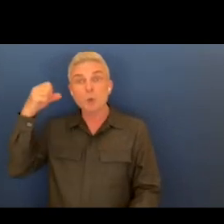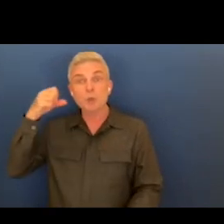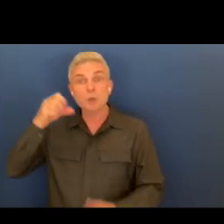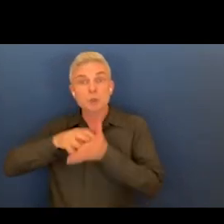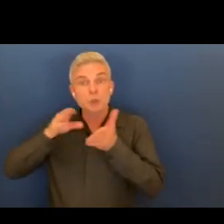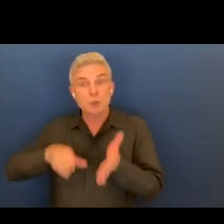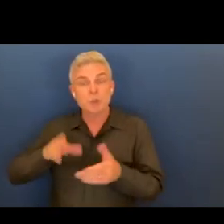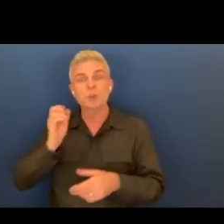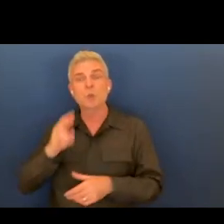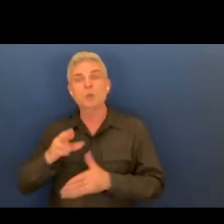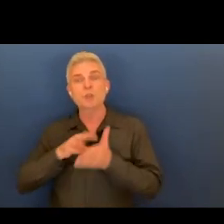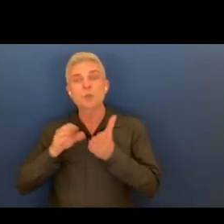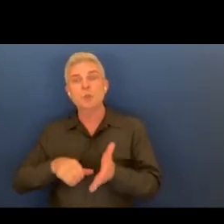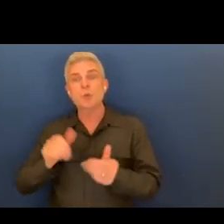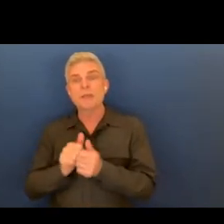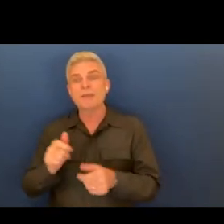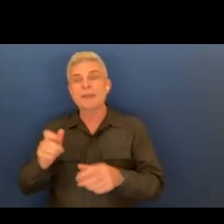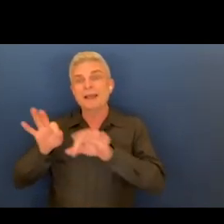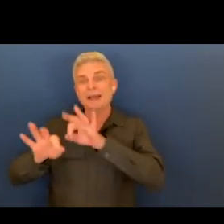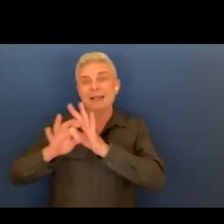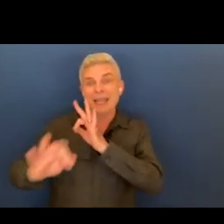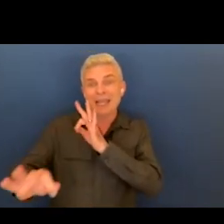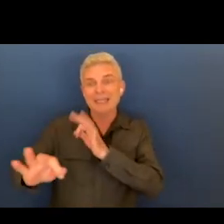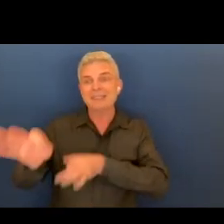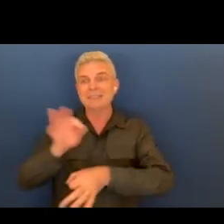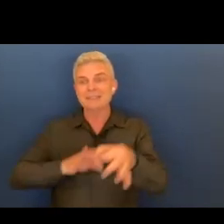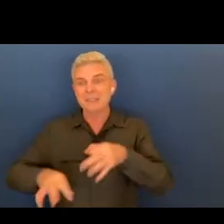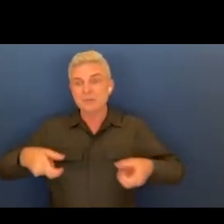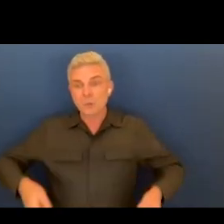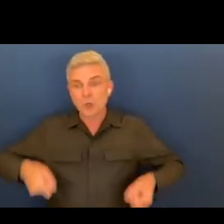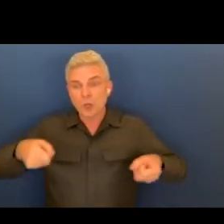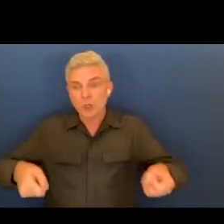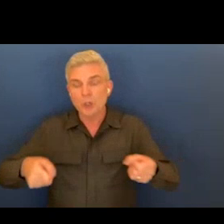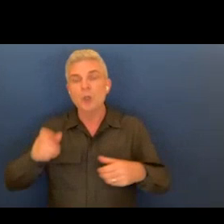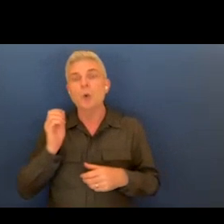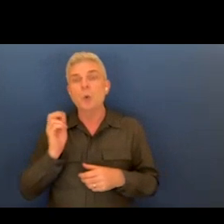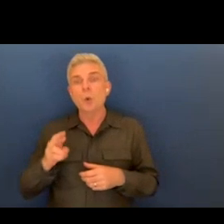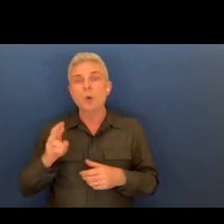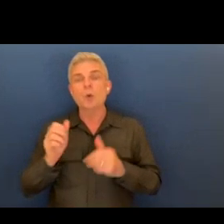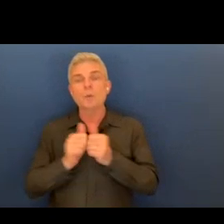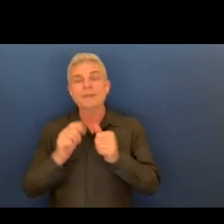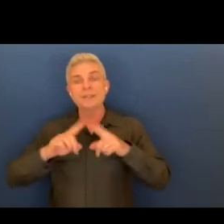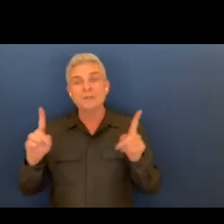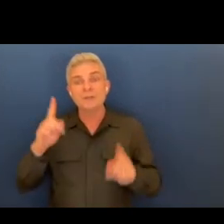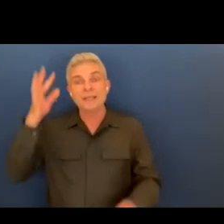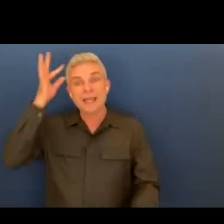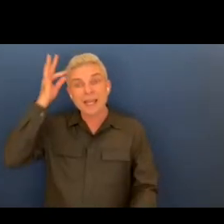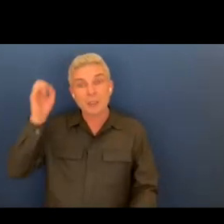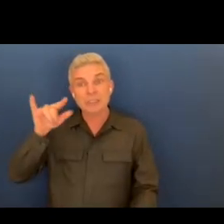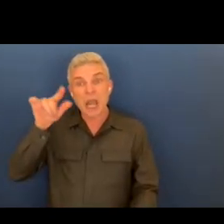or a student with a cane instead of a walker, or a student with different hair style, we can request